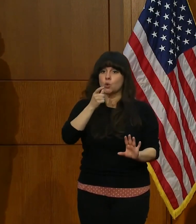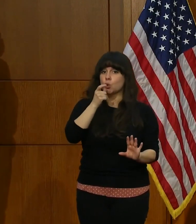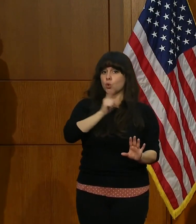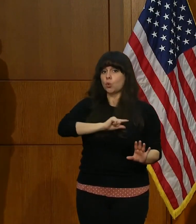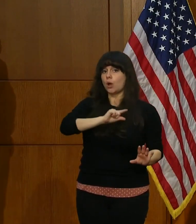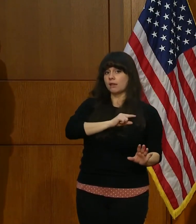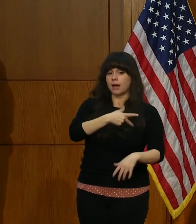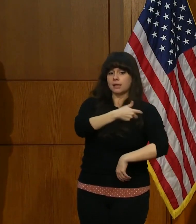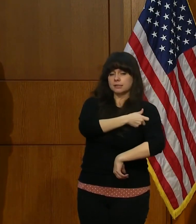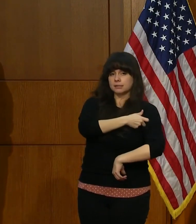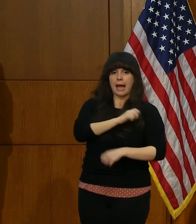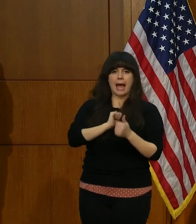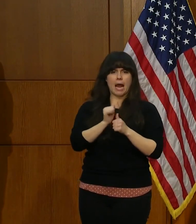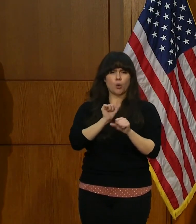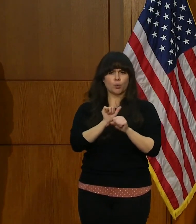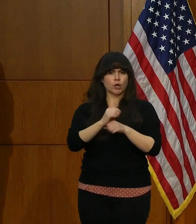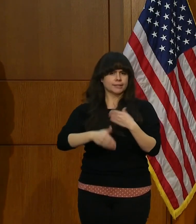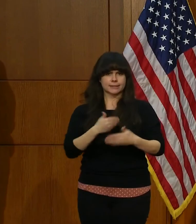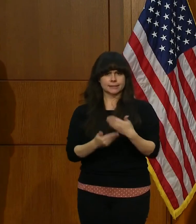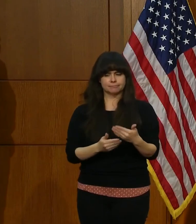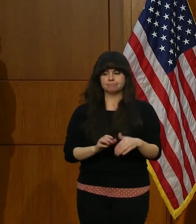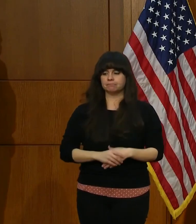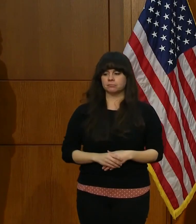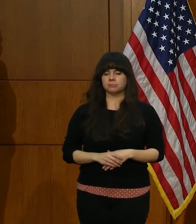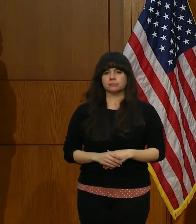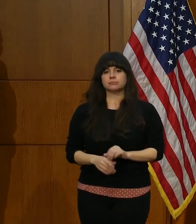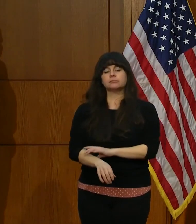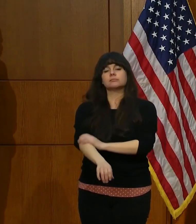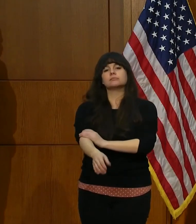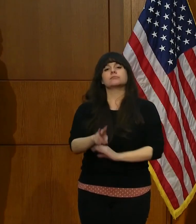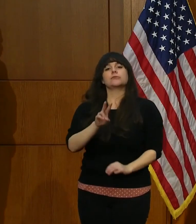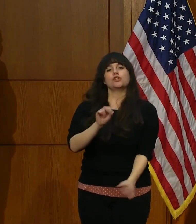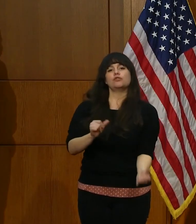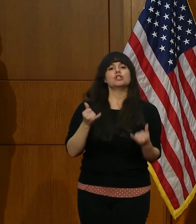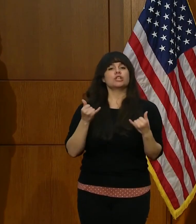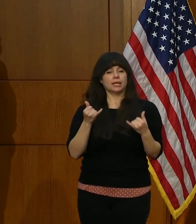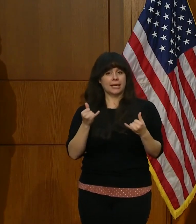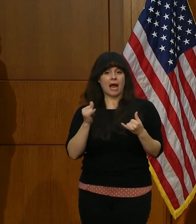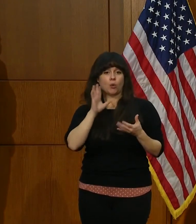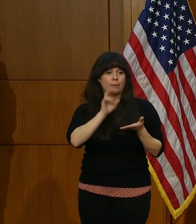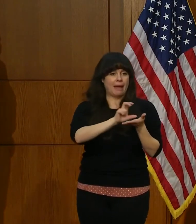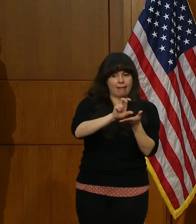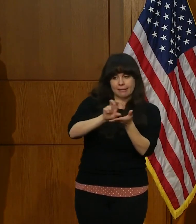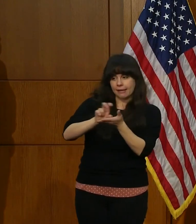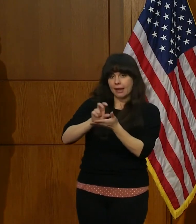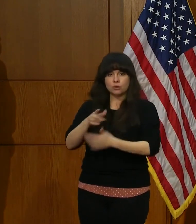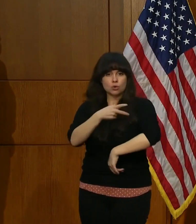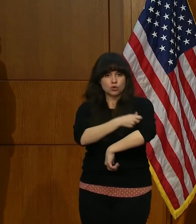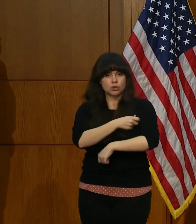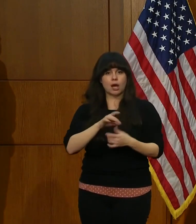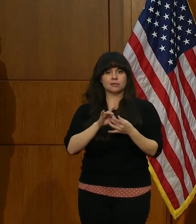WANT EVERYONE TO BE CLEAR ABOUT WHO IS ELIGIBLE FOR SHOTS. AND